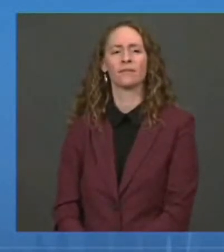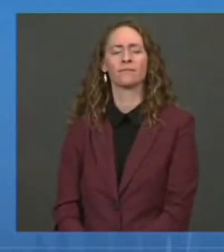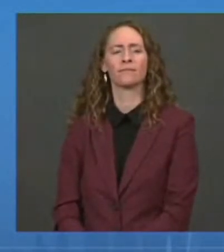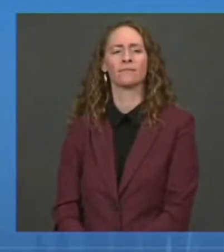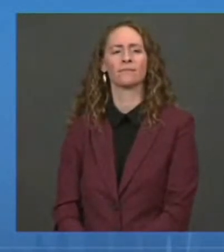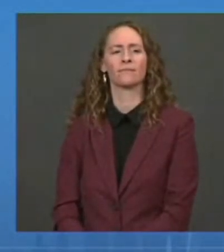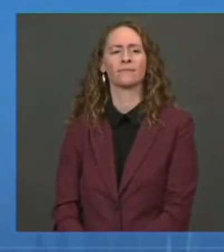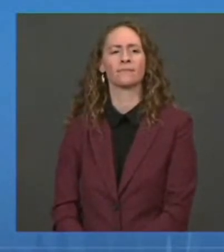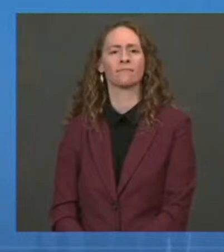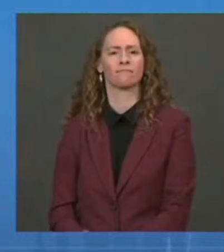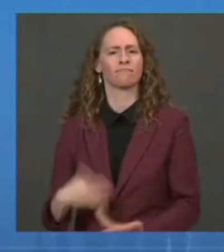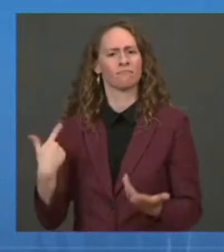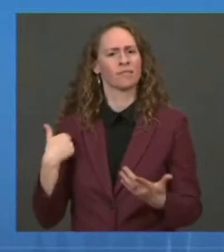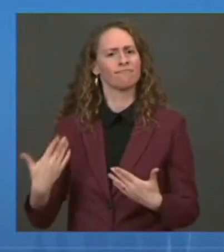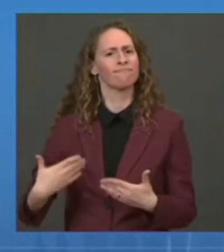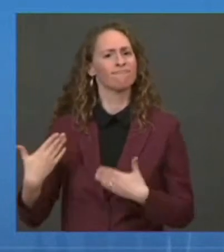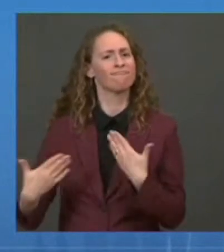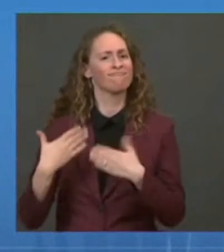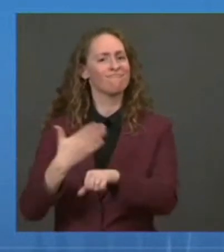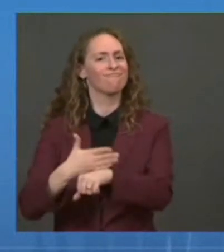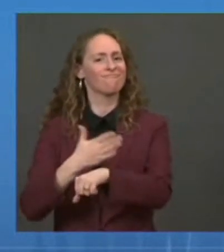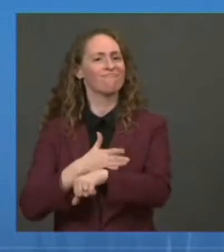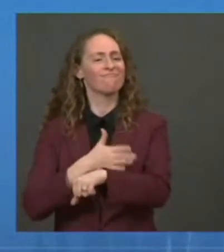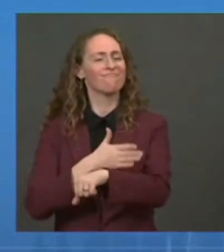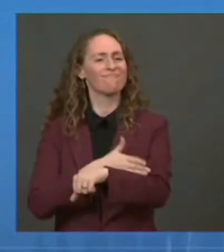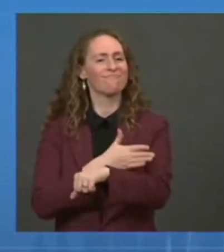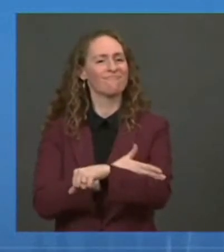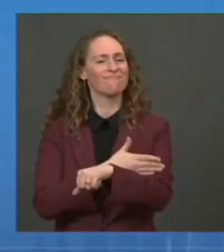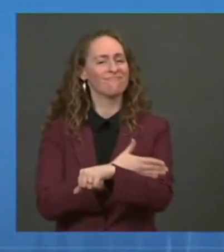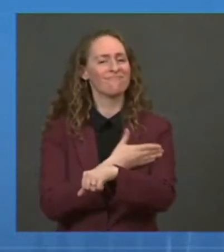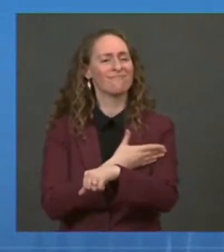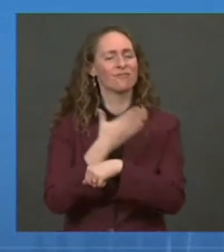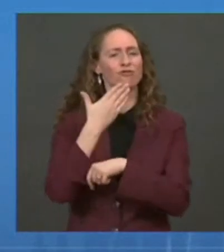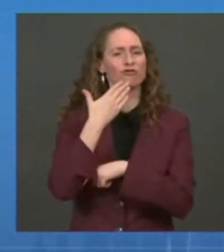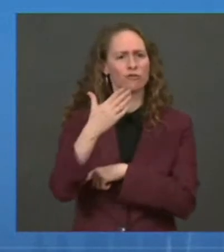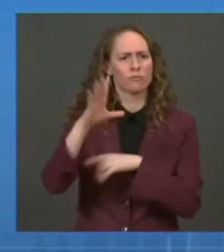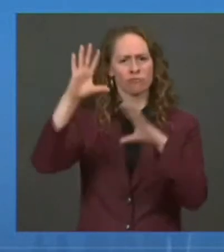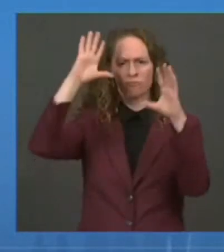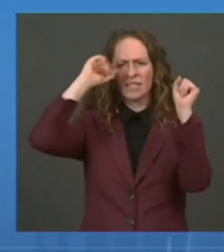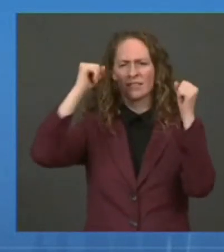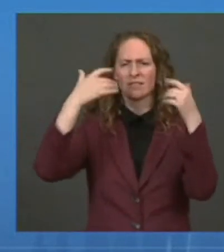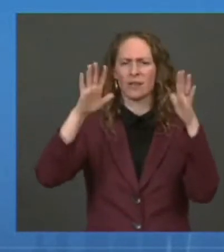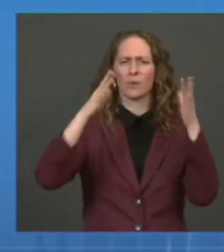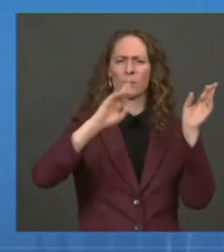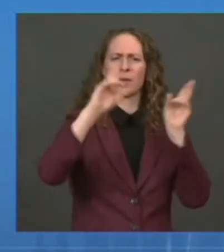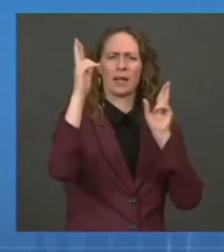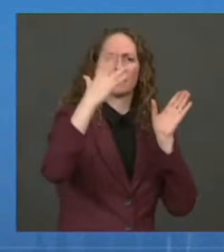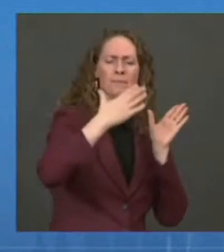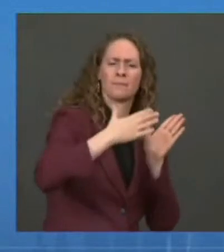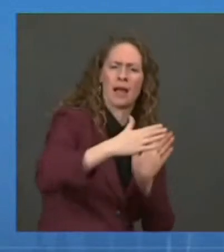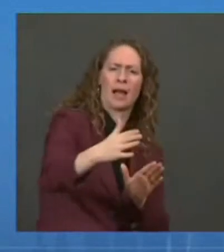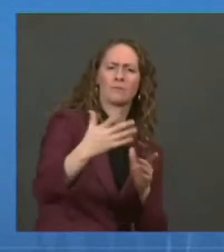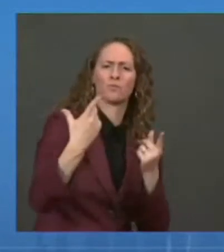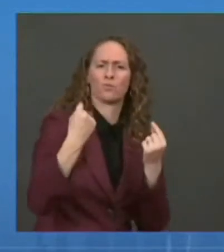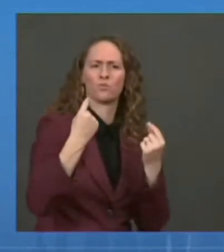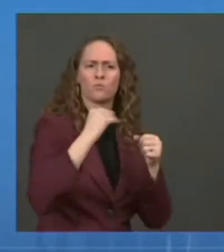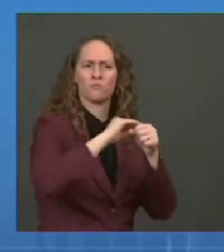THIS IS IMPORTANT PROGRESS AND THE PRESIDENT'S PLAN TO COMBAT COVID-19 AND CONFRONT THE